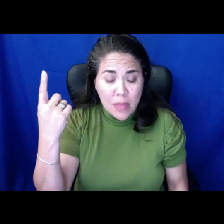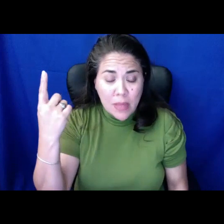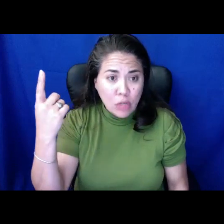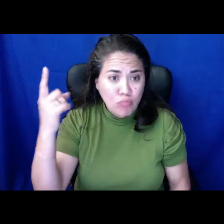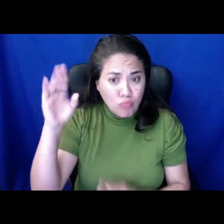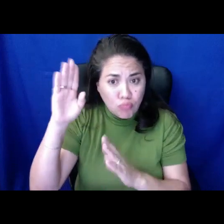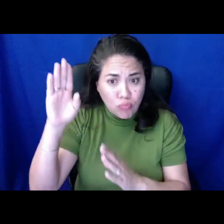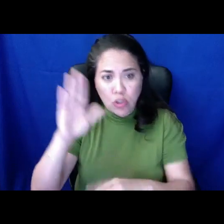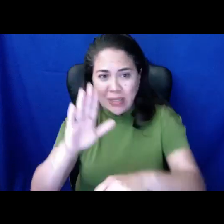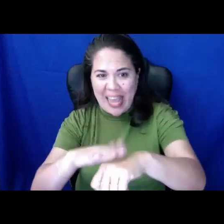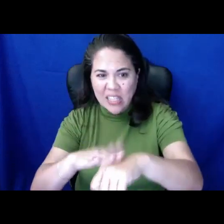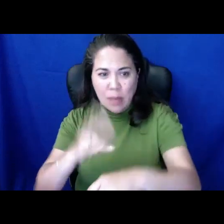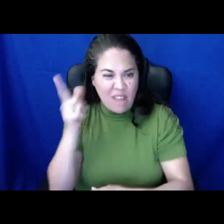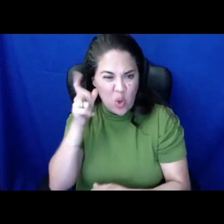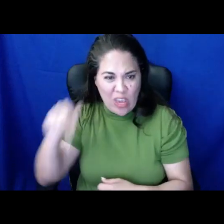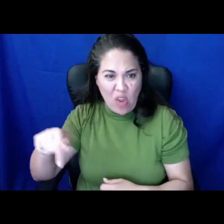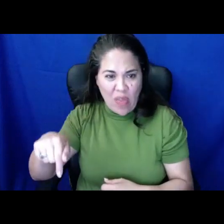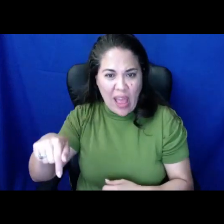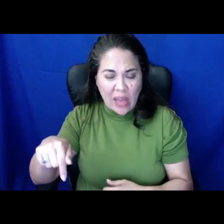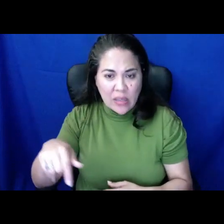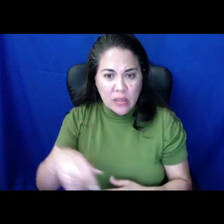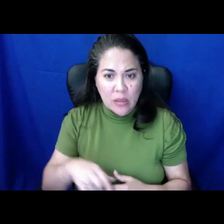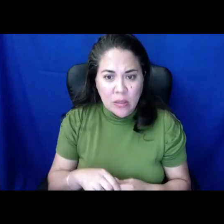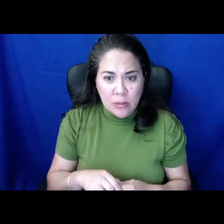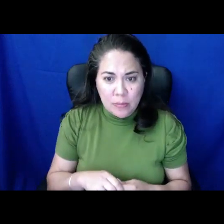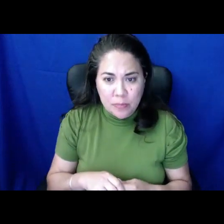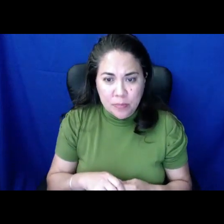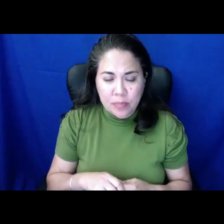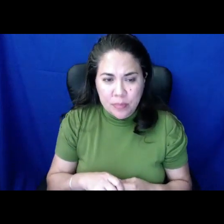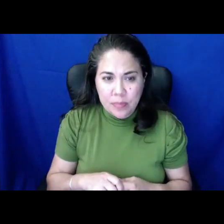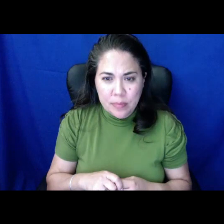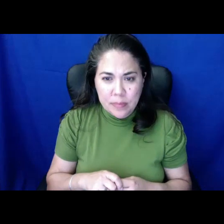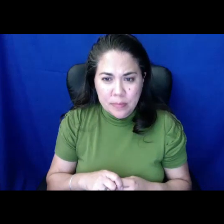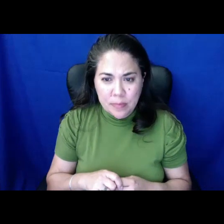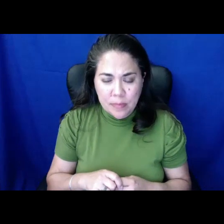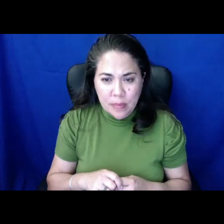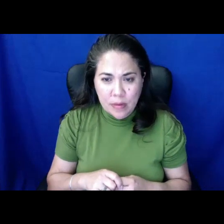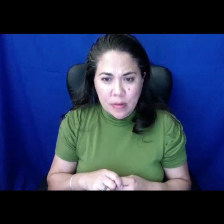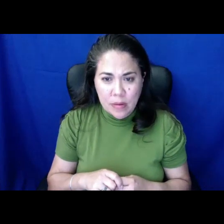Raymond Antrobus (He/Him): heads up to that. Raymond Antrobus (He/Him): It has a son sure what it is anyway.